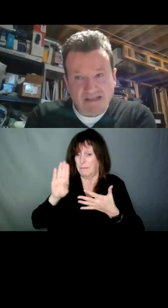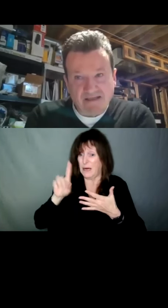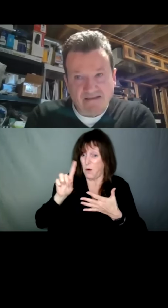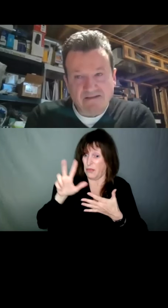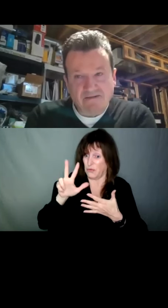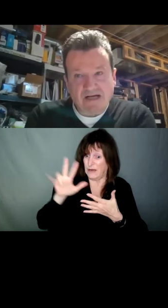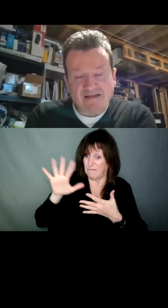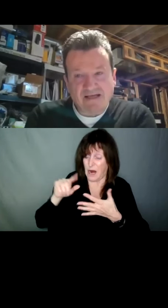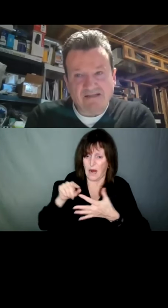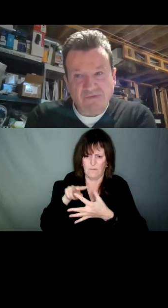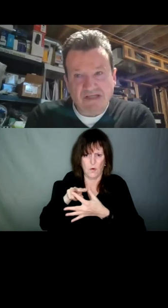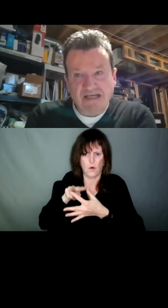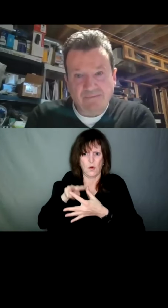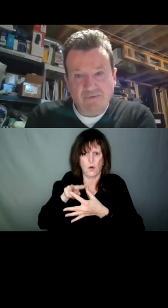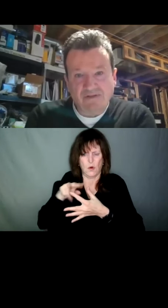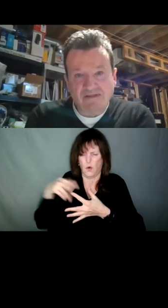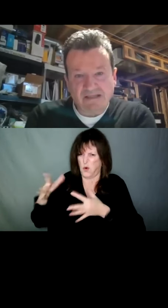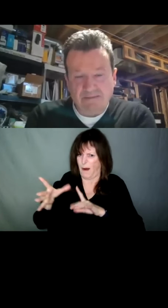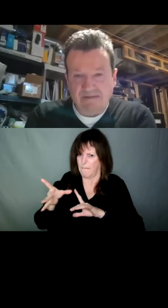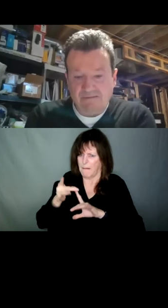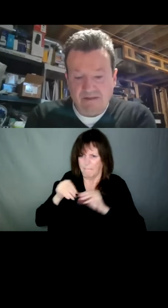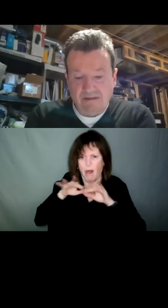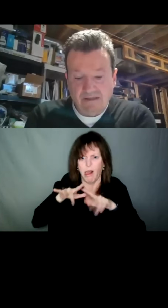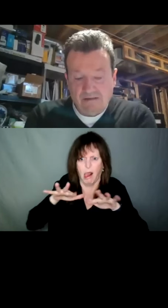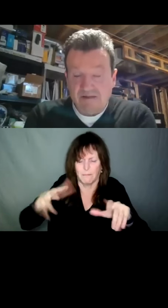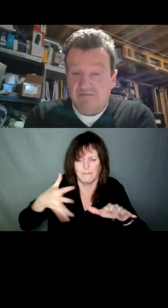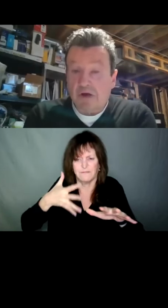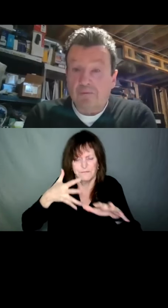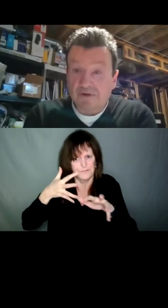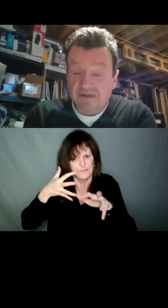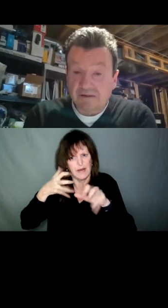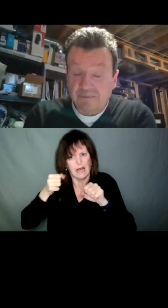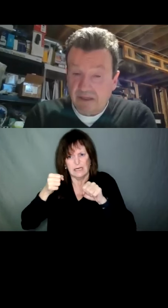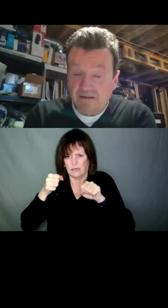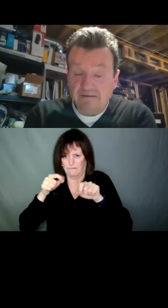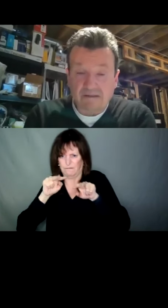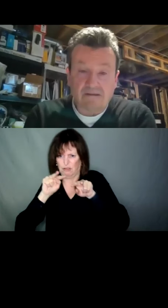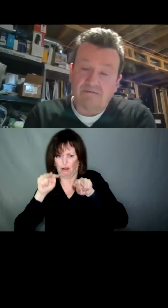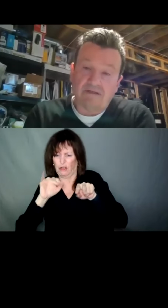a variance especially the